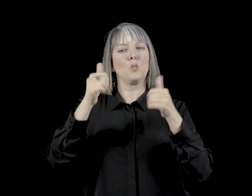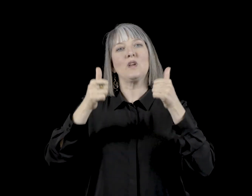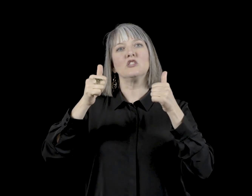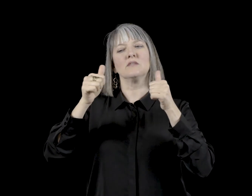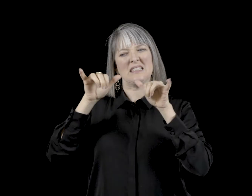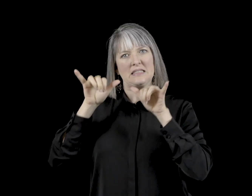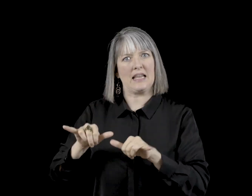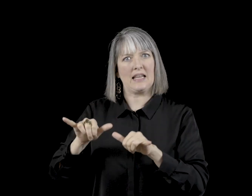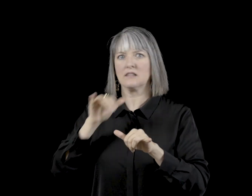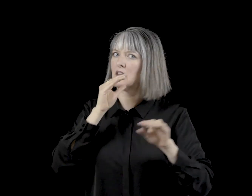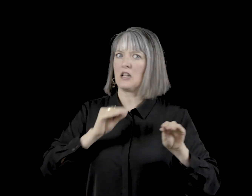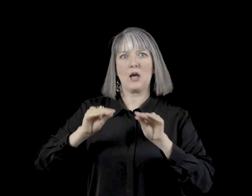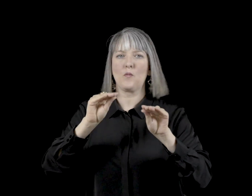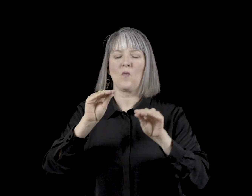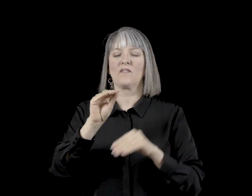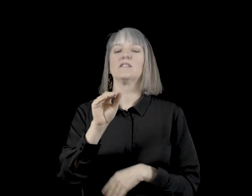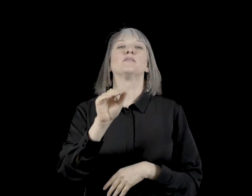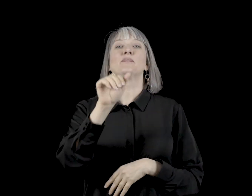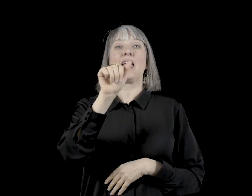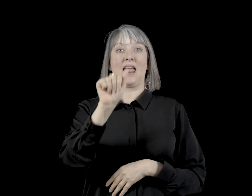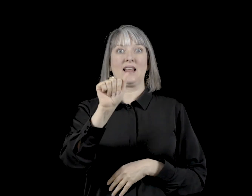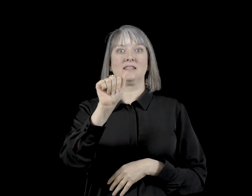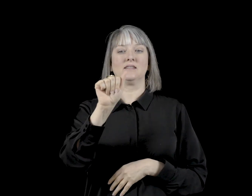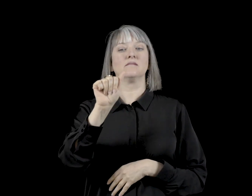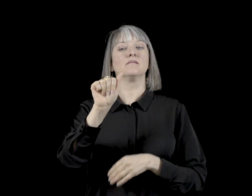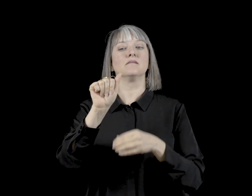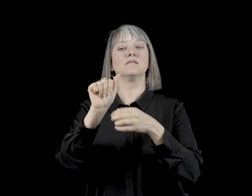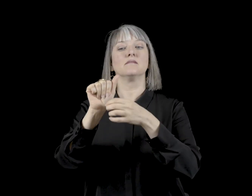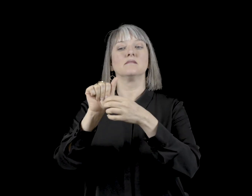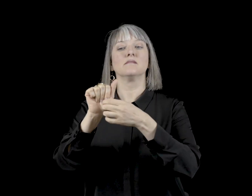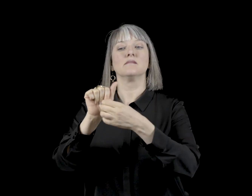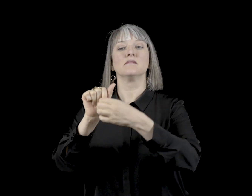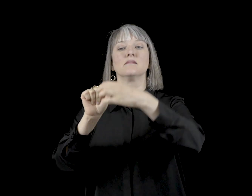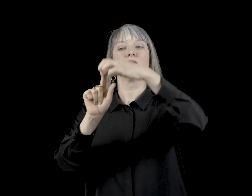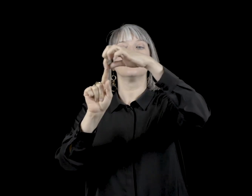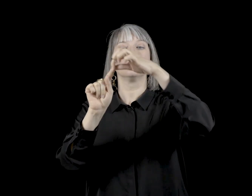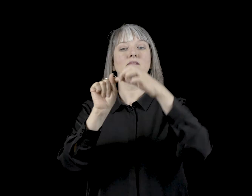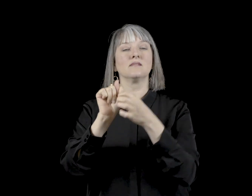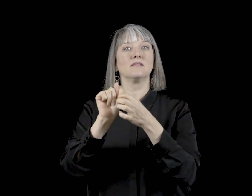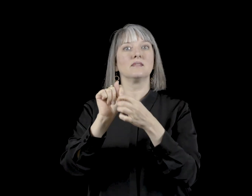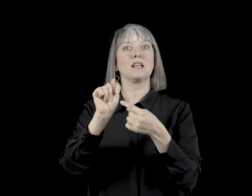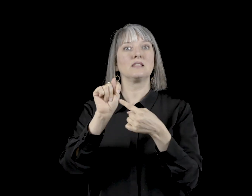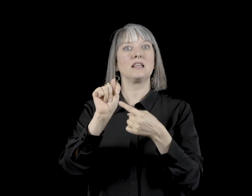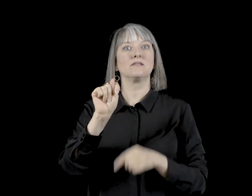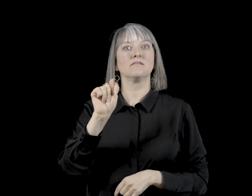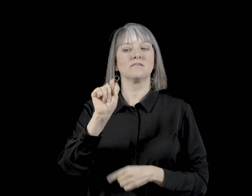Which fingers do not have to move? As you will see from the letter A position we only need to move the index finger over to the T position.